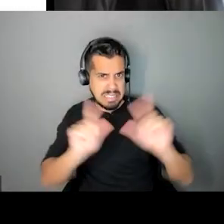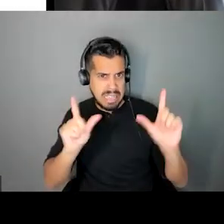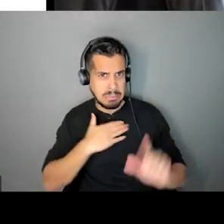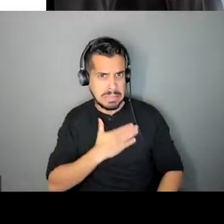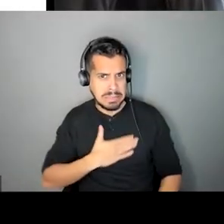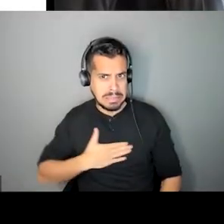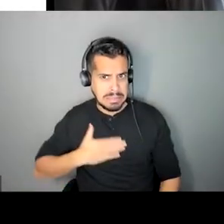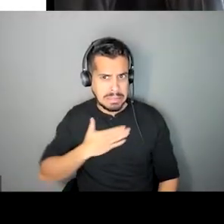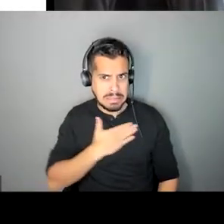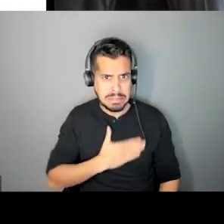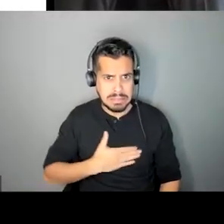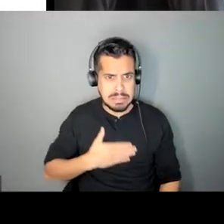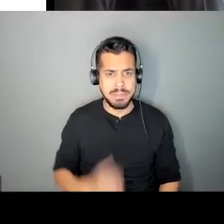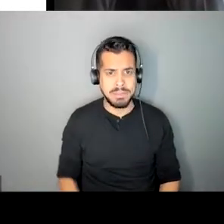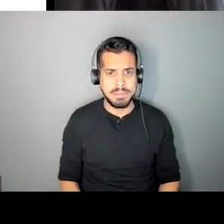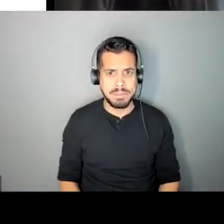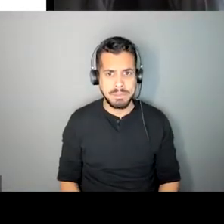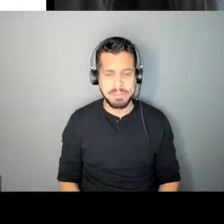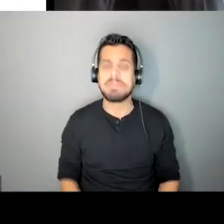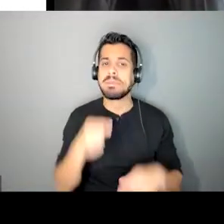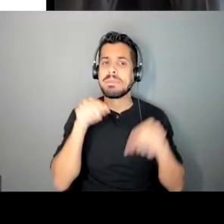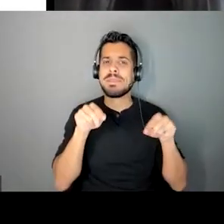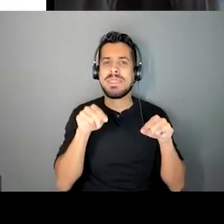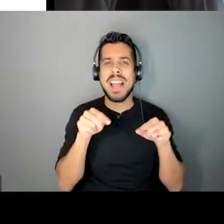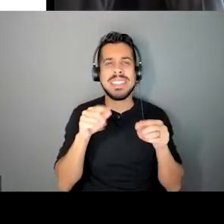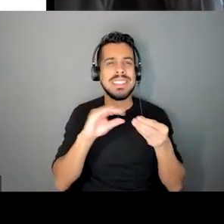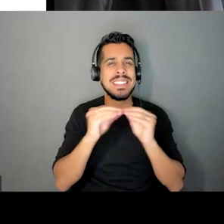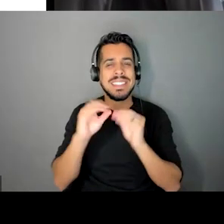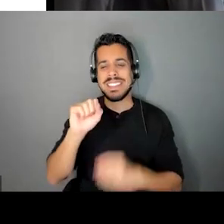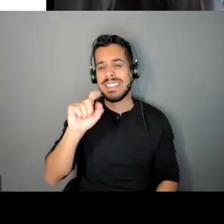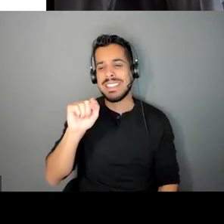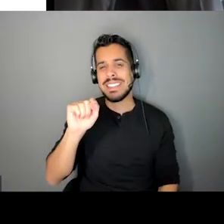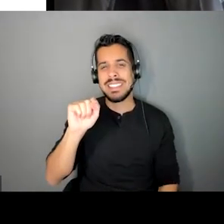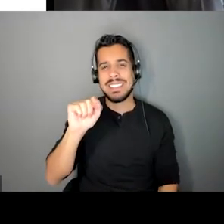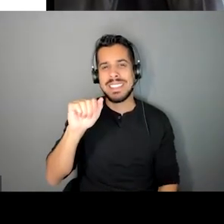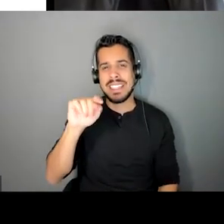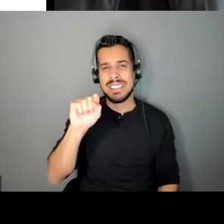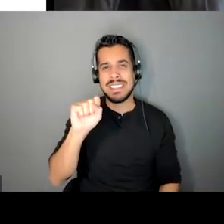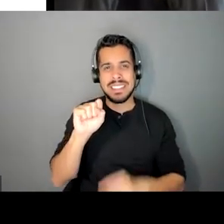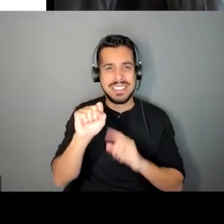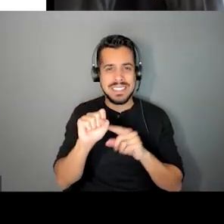The next slide is, um... statistics. And I'm sure many of you, uh... if you're part of the--